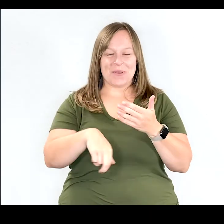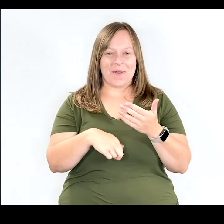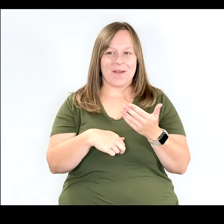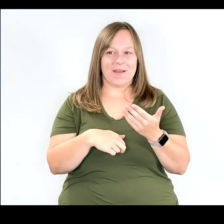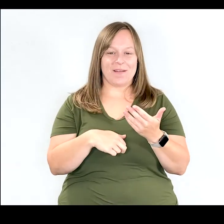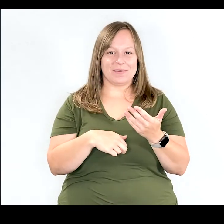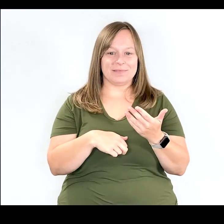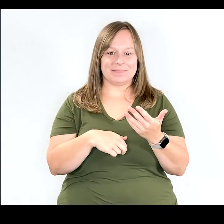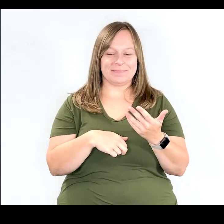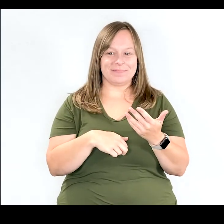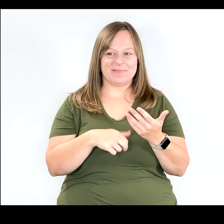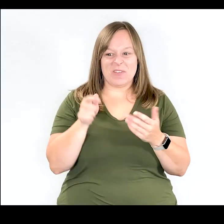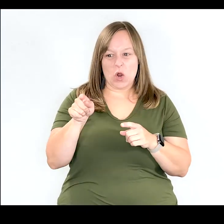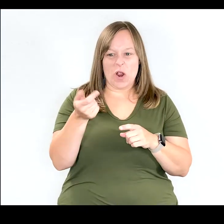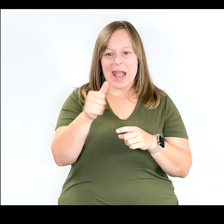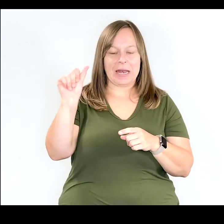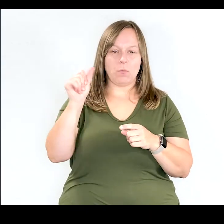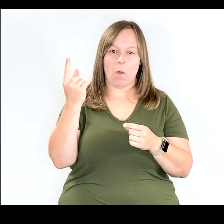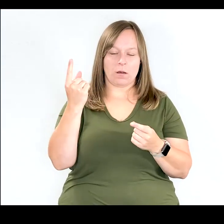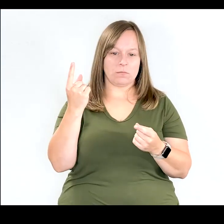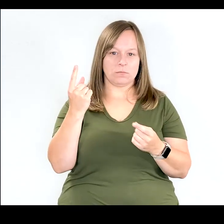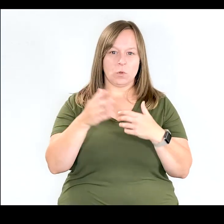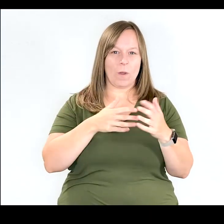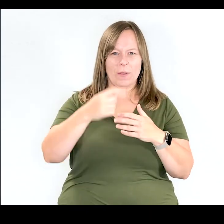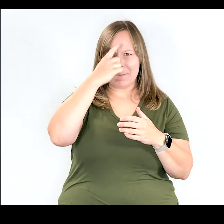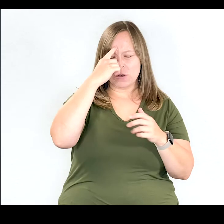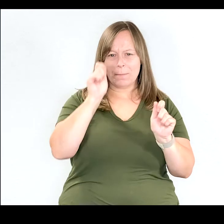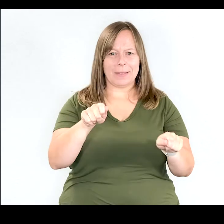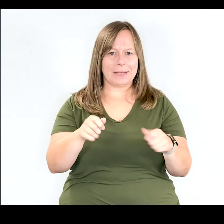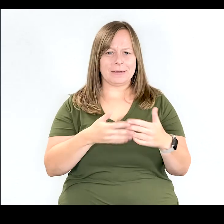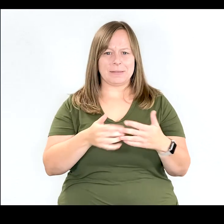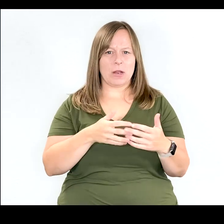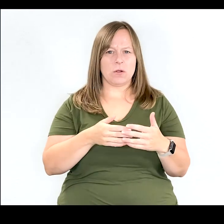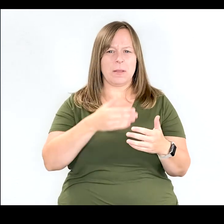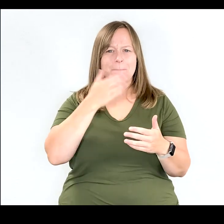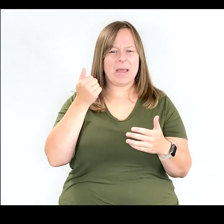And I think for her, anybody, regardless of what their mental capacity is, is generally the best